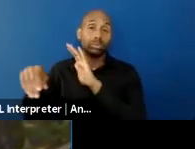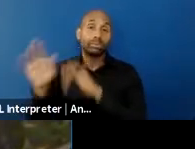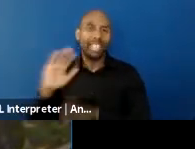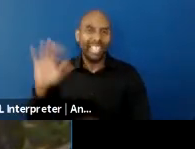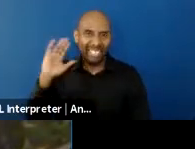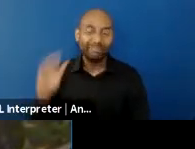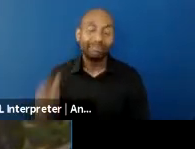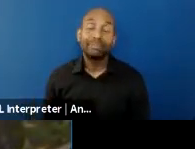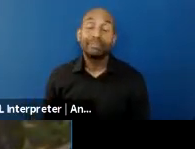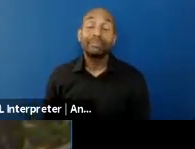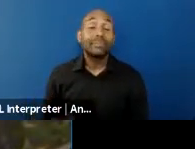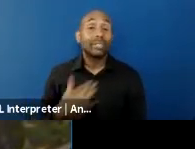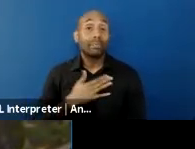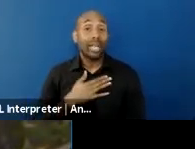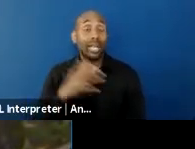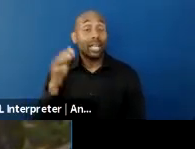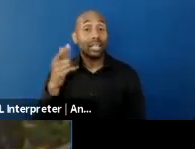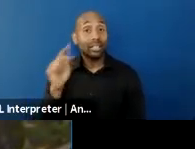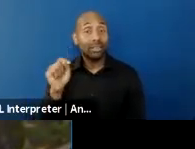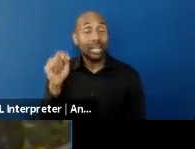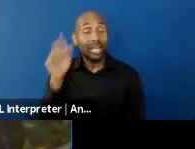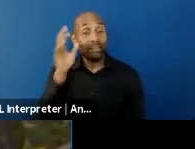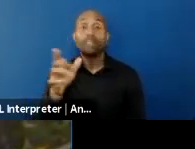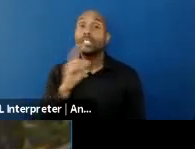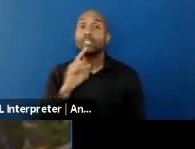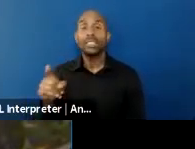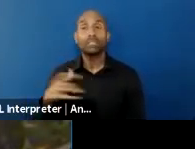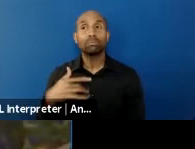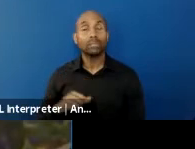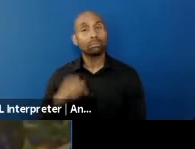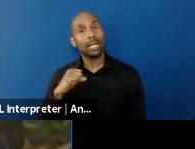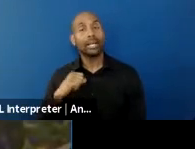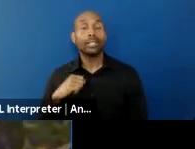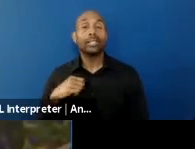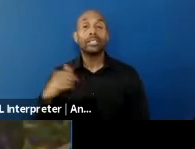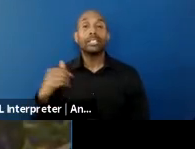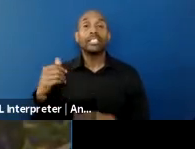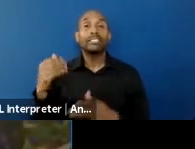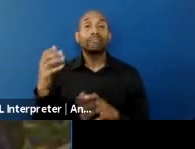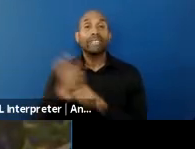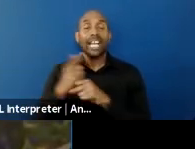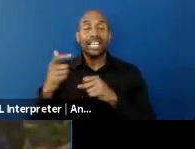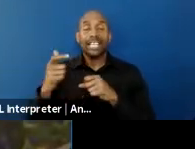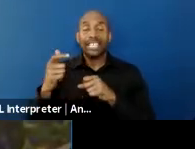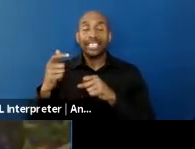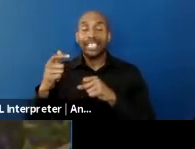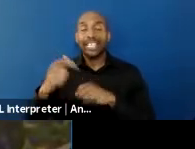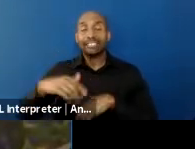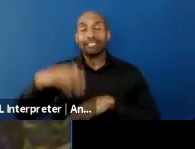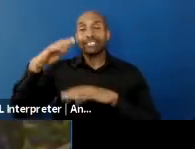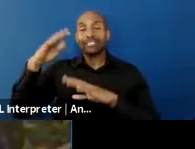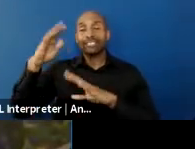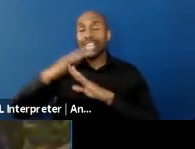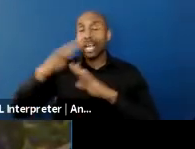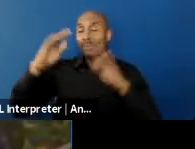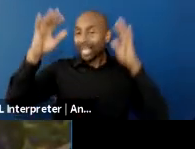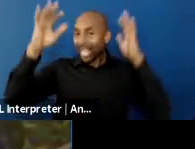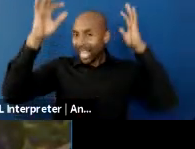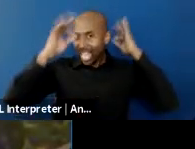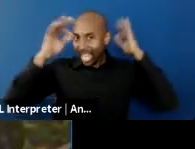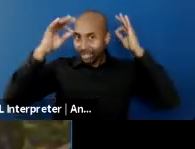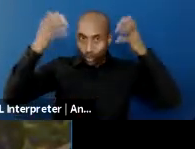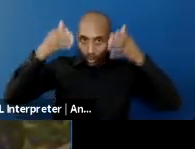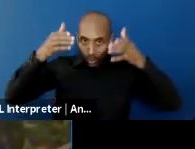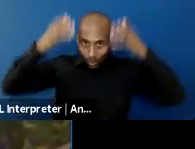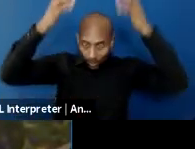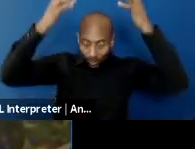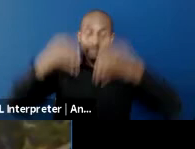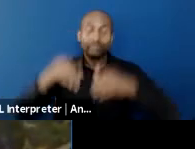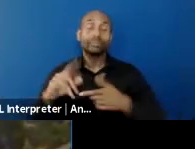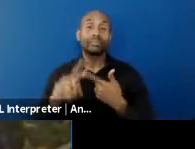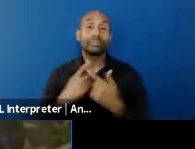He got a top hat, really nice tuxedo.